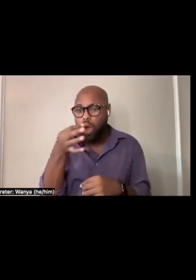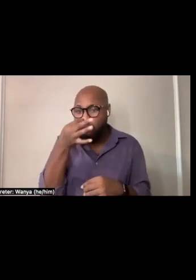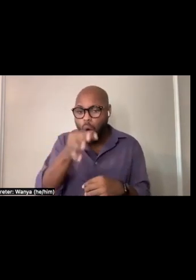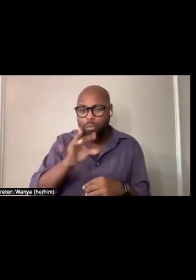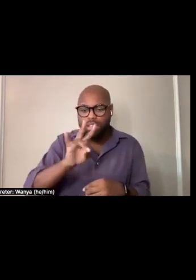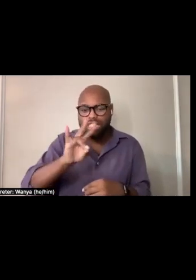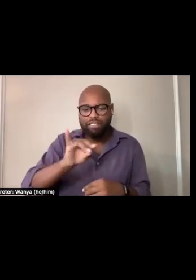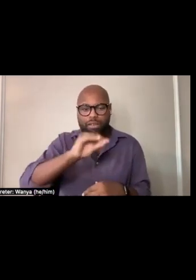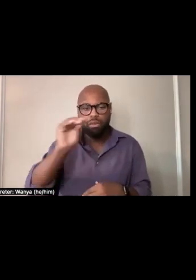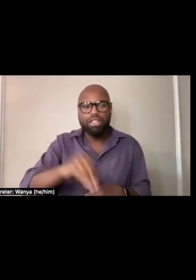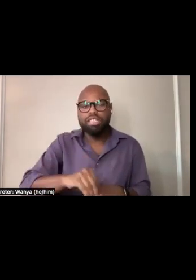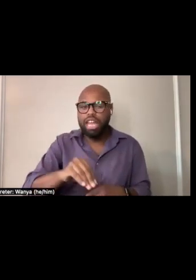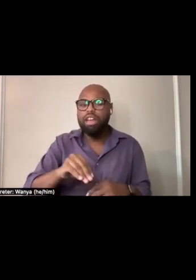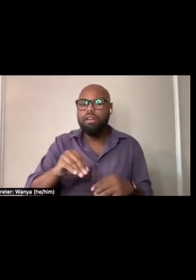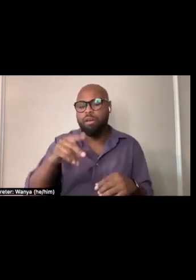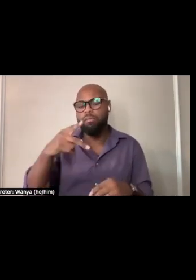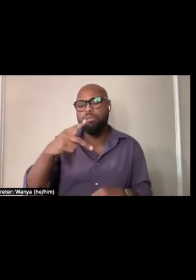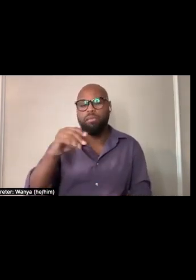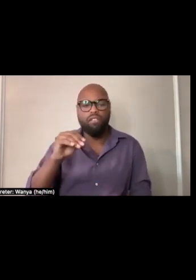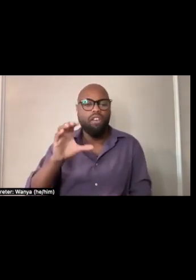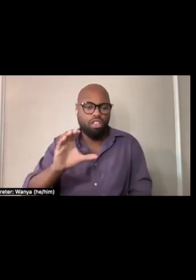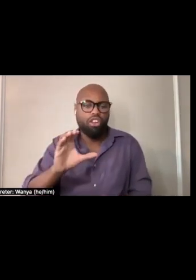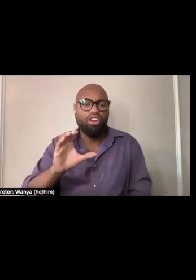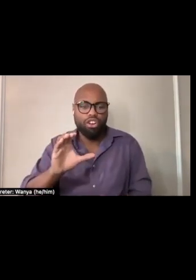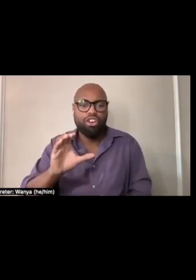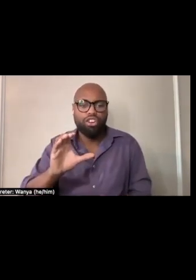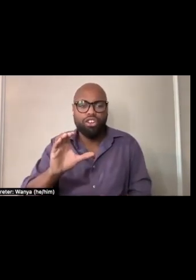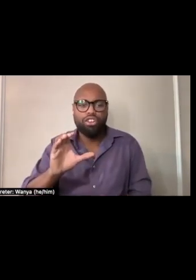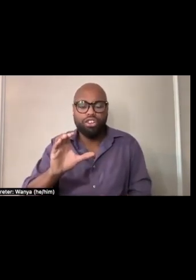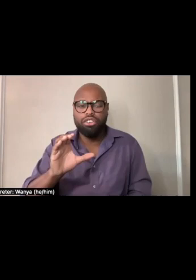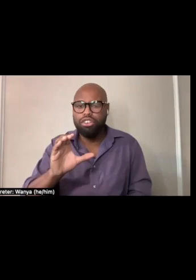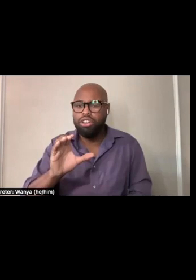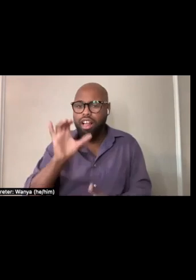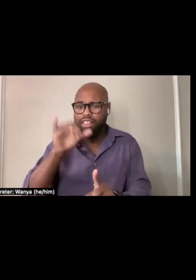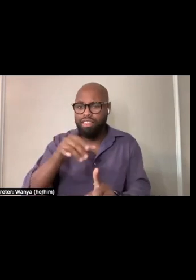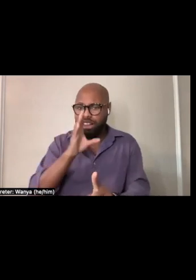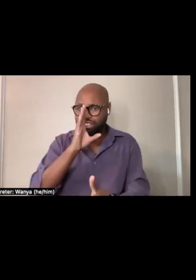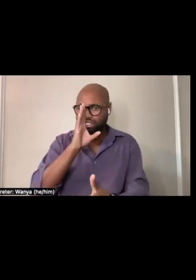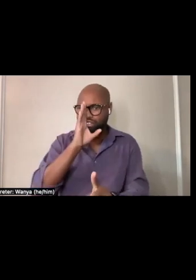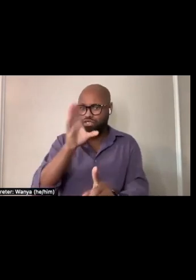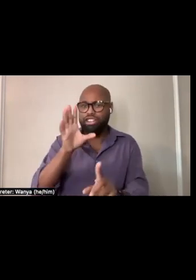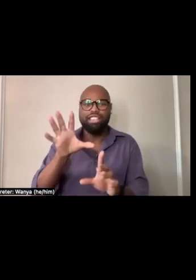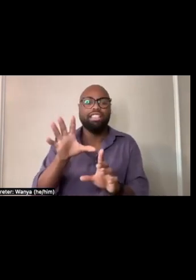which is the direct outgrowth of structural racism.